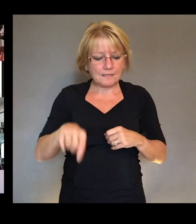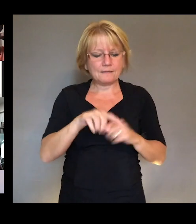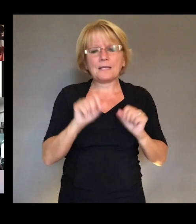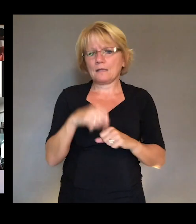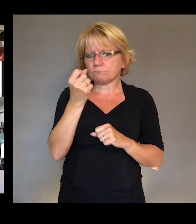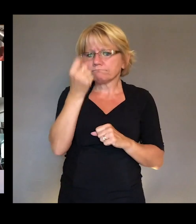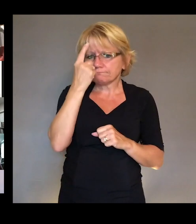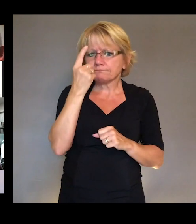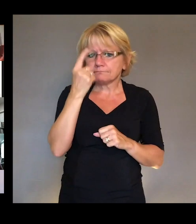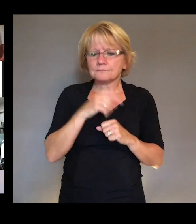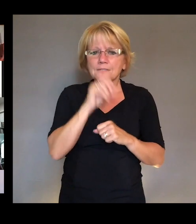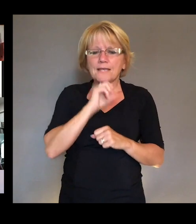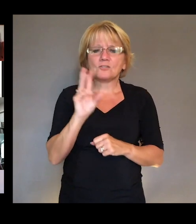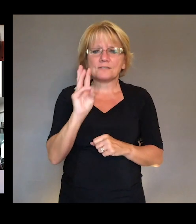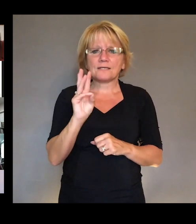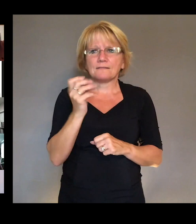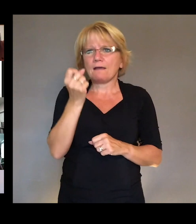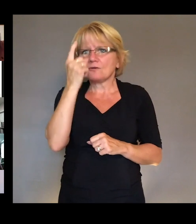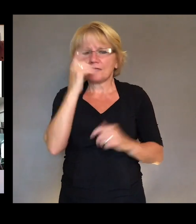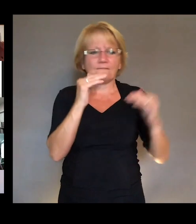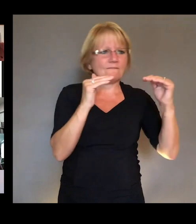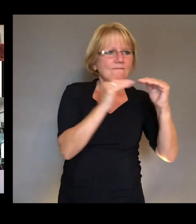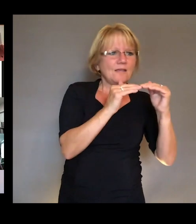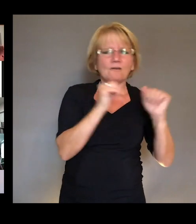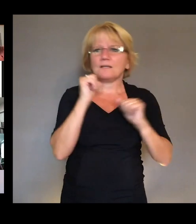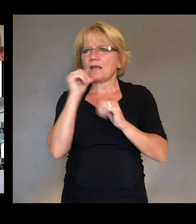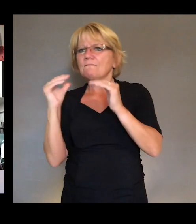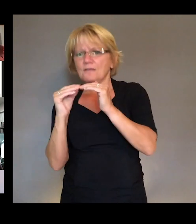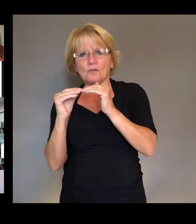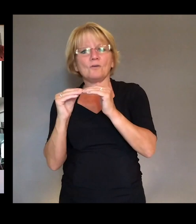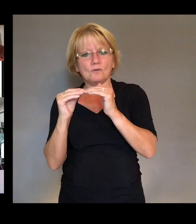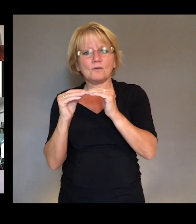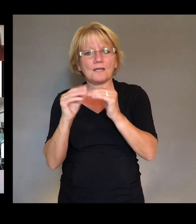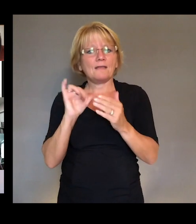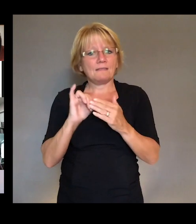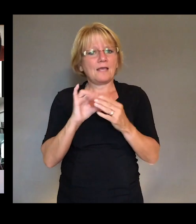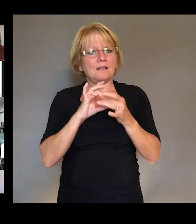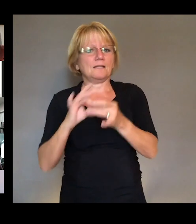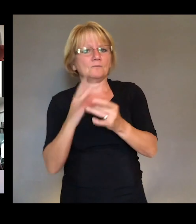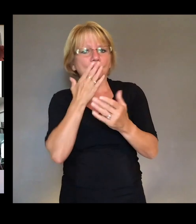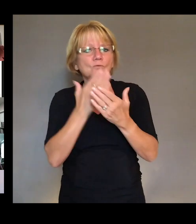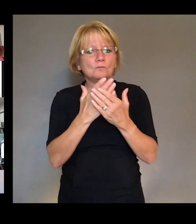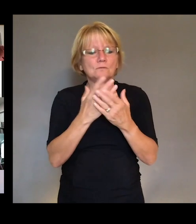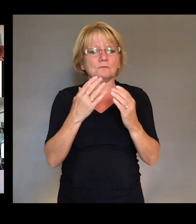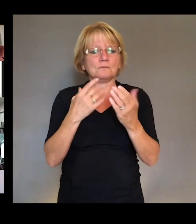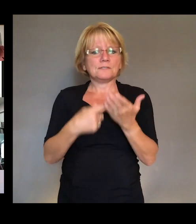And by the age of six, they understand what's fair and what's not. So that really lends itself well into conversations